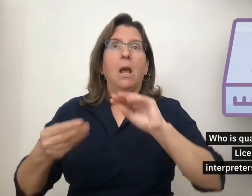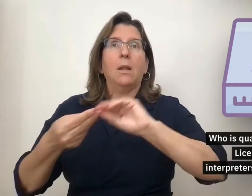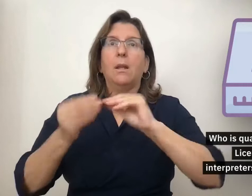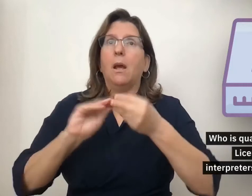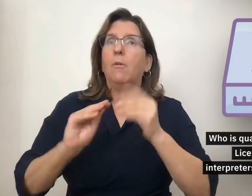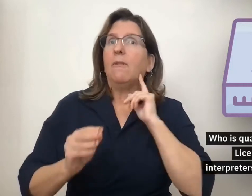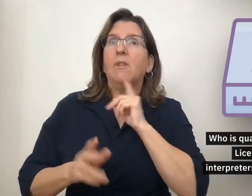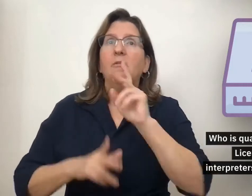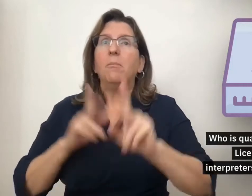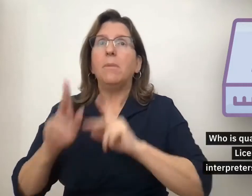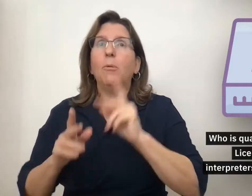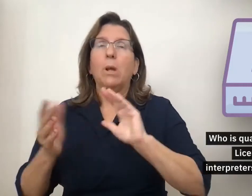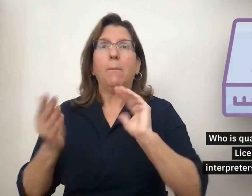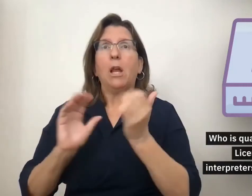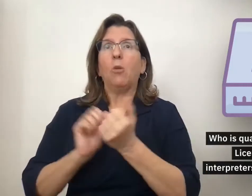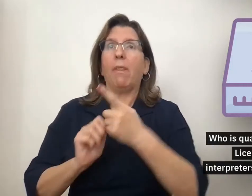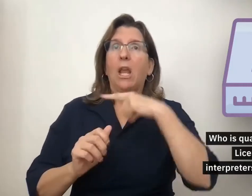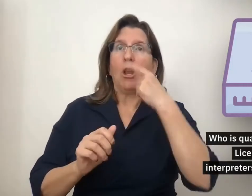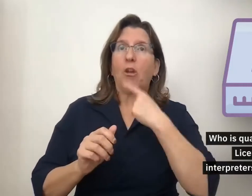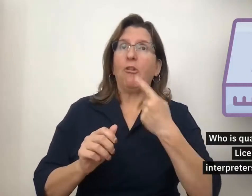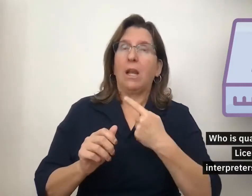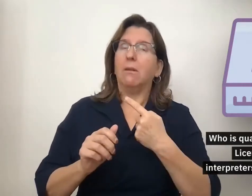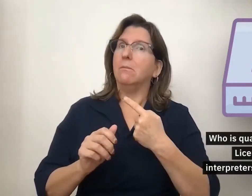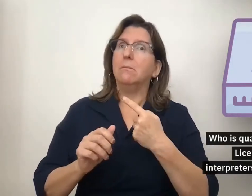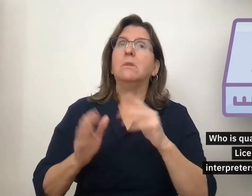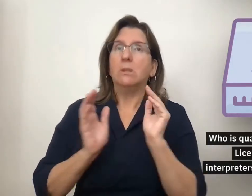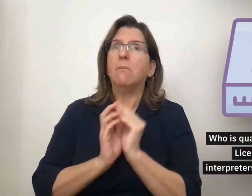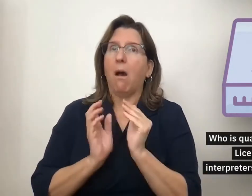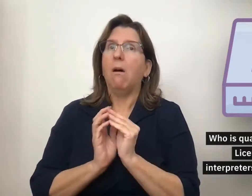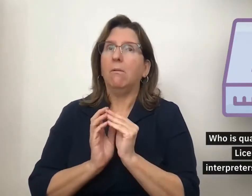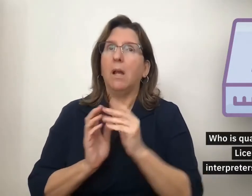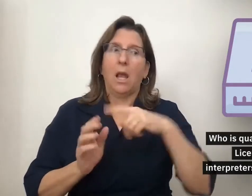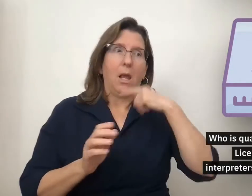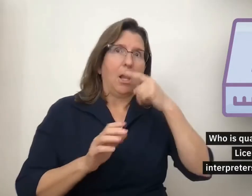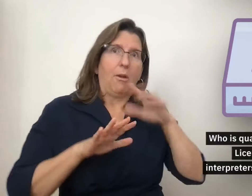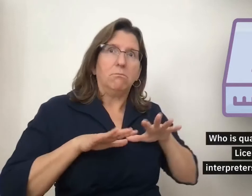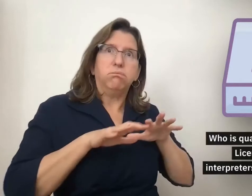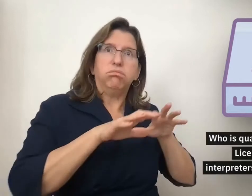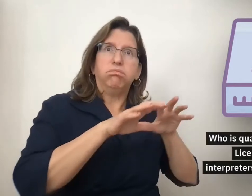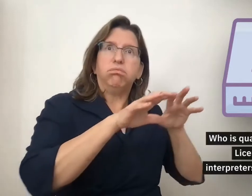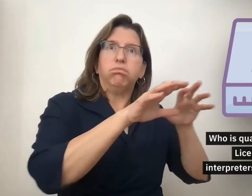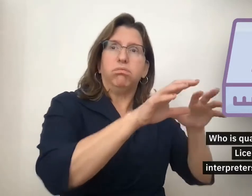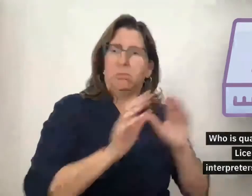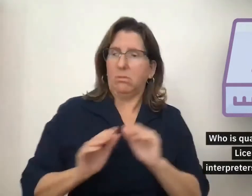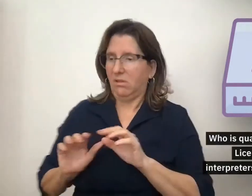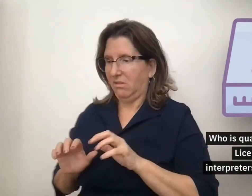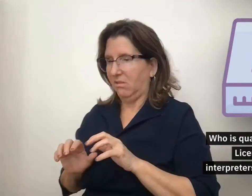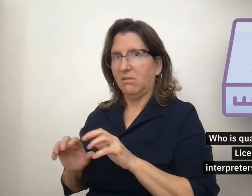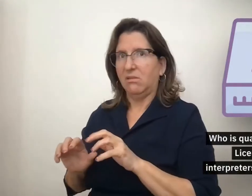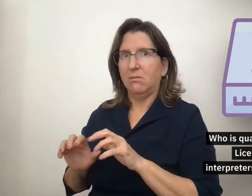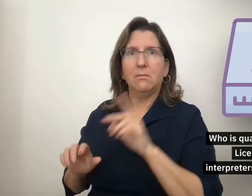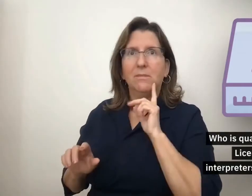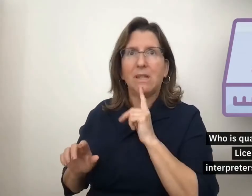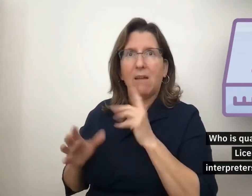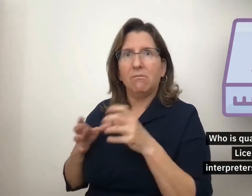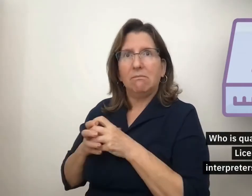The population of deaf people relative to hearing people in any given region is small,